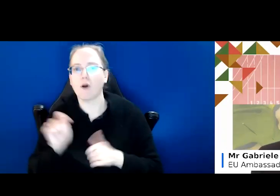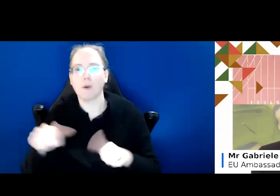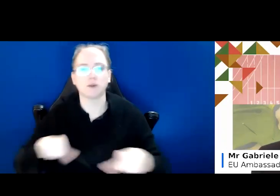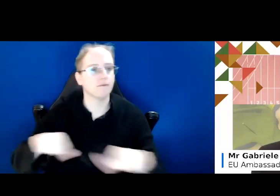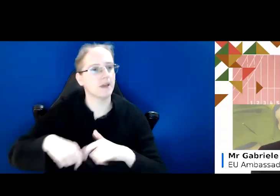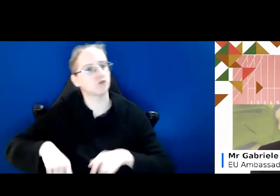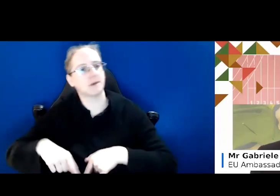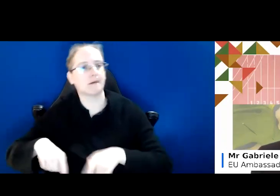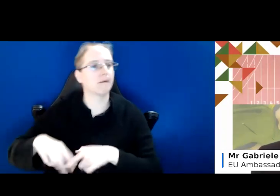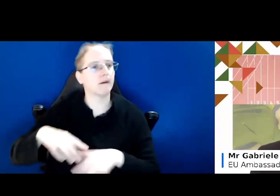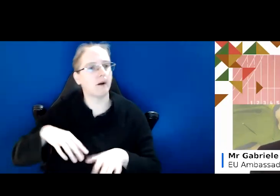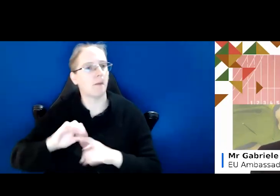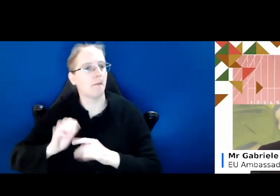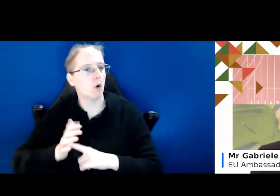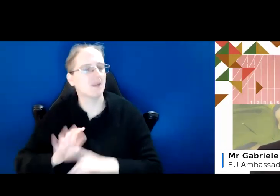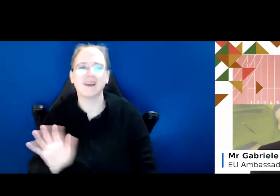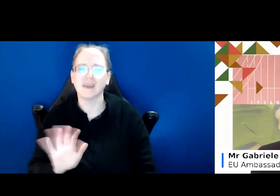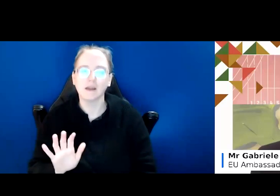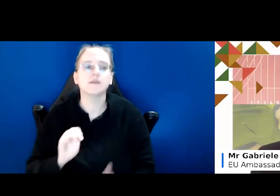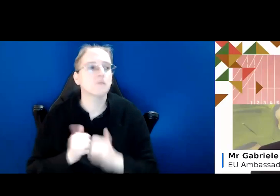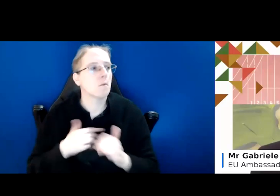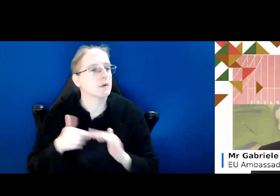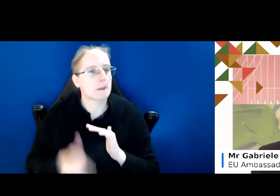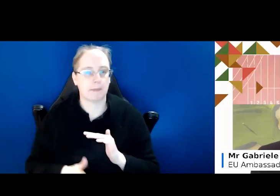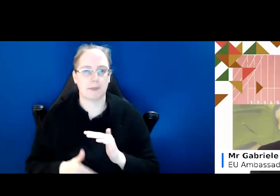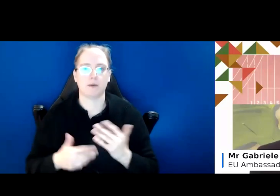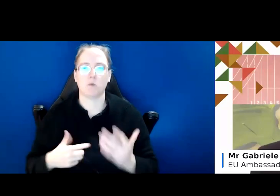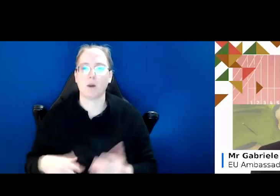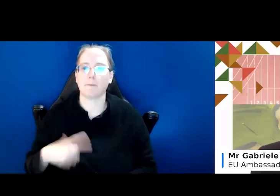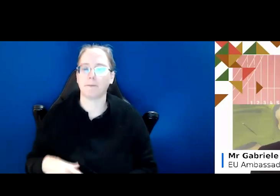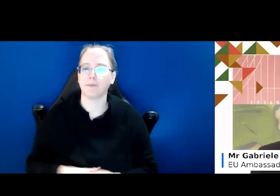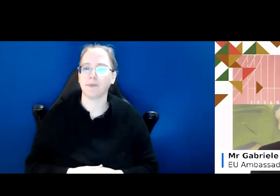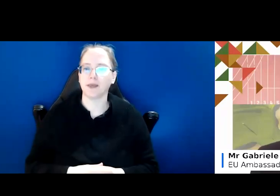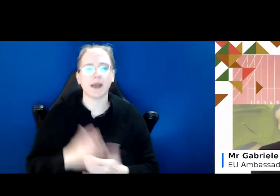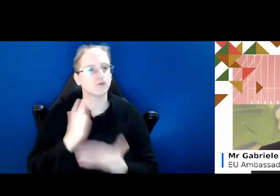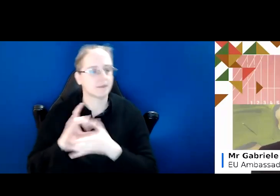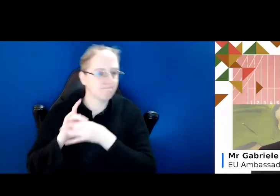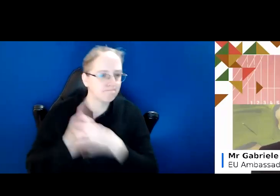Sport goes beyond this because it is entwined with our very culture.